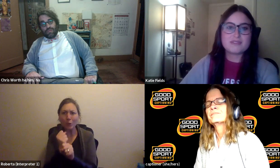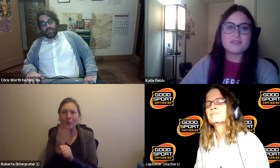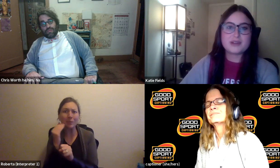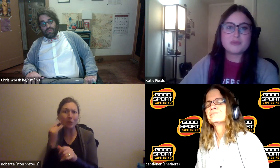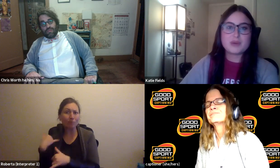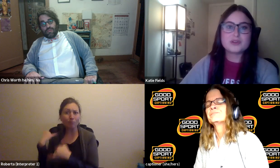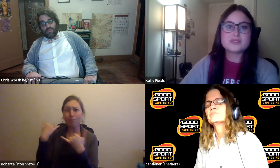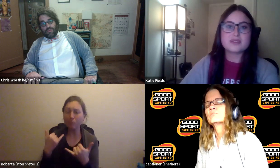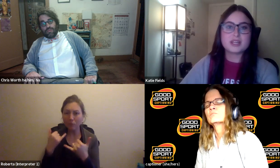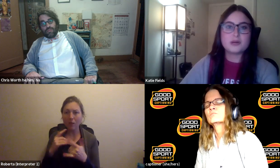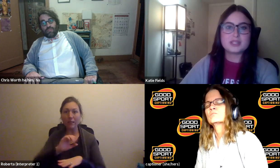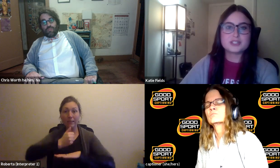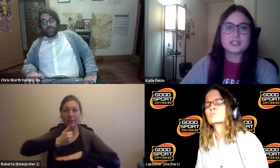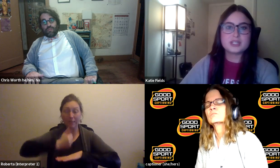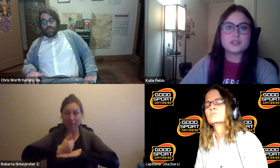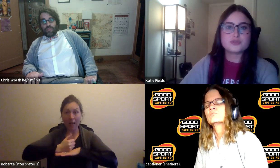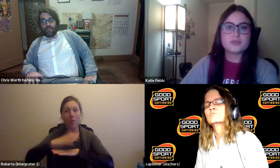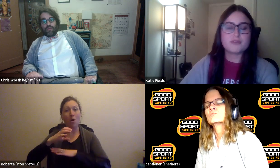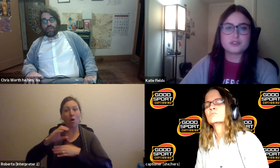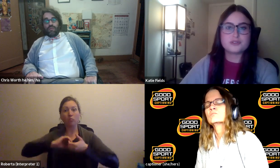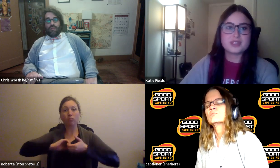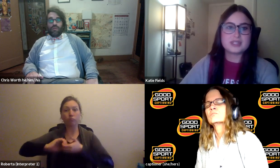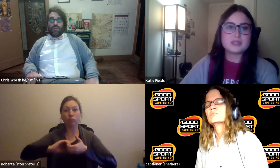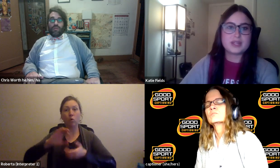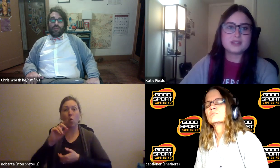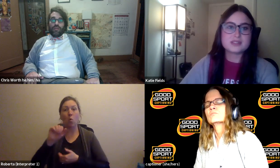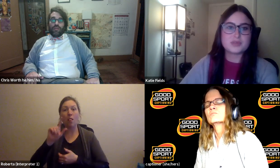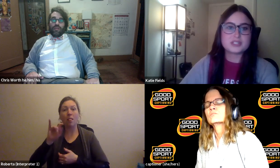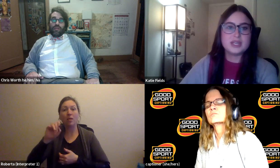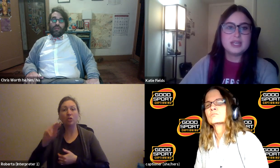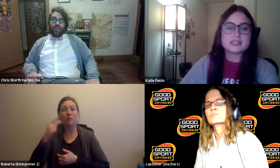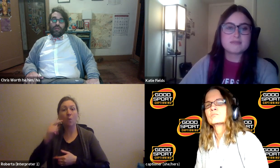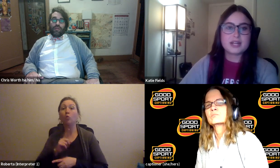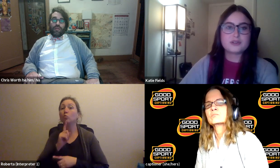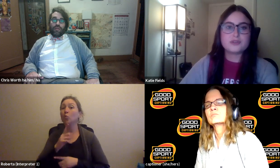the founding members of the coalition for truth and independence which is a radical